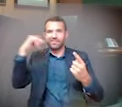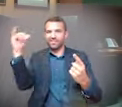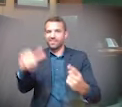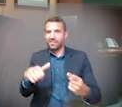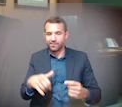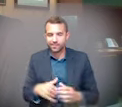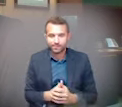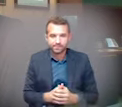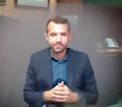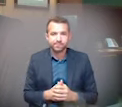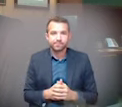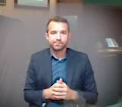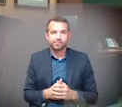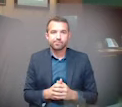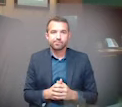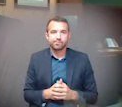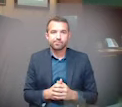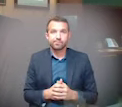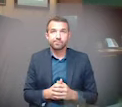And that means that if we are listening